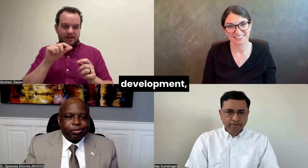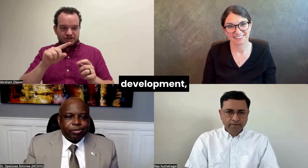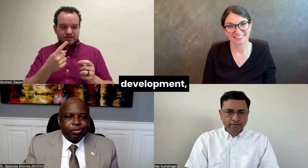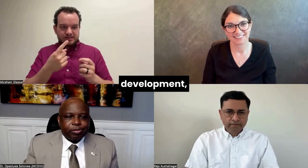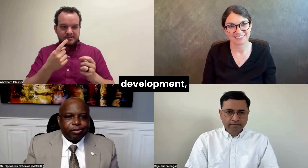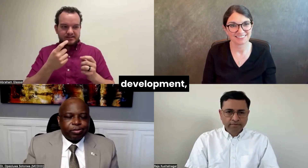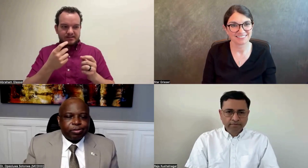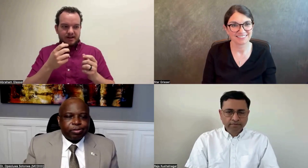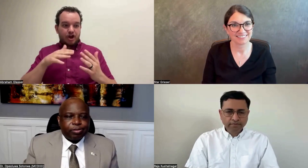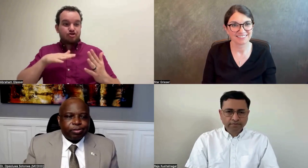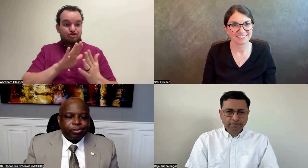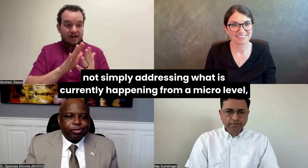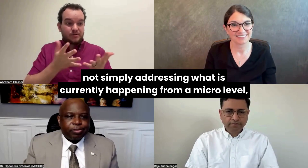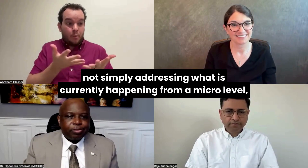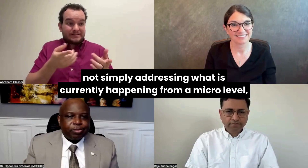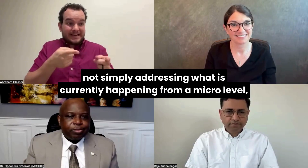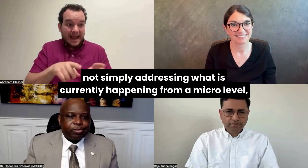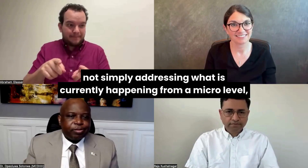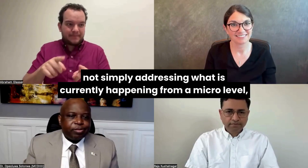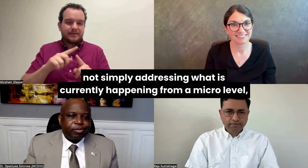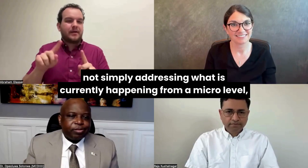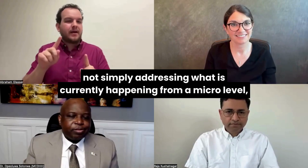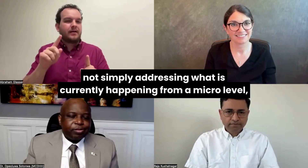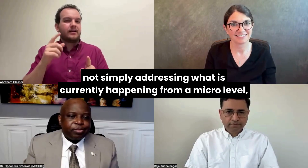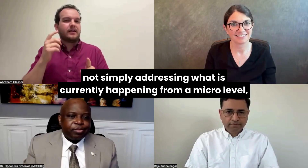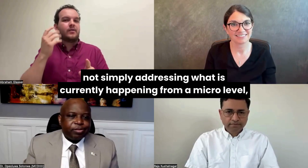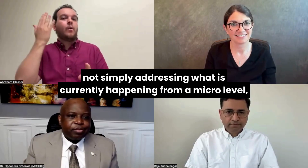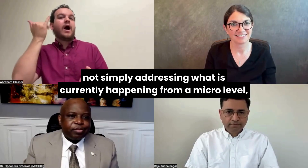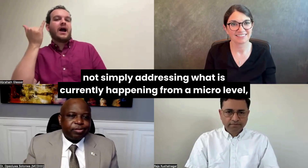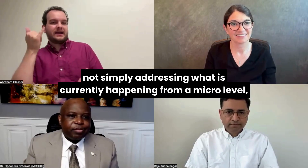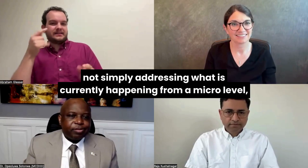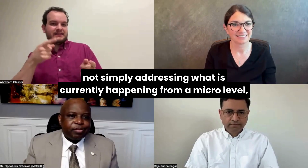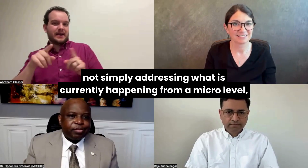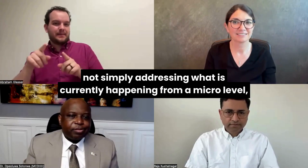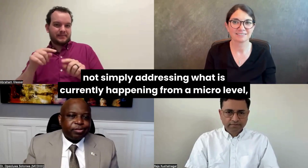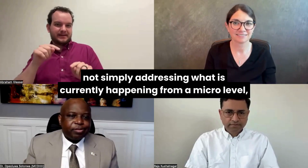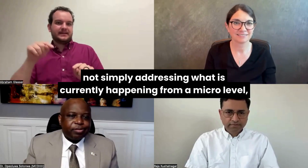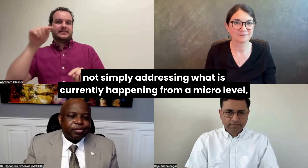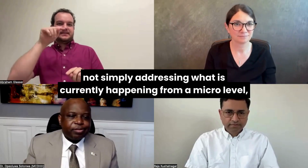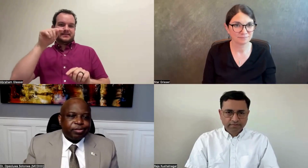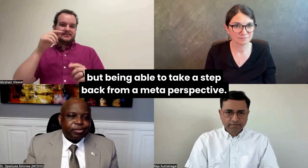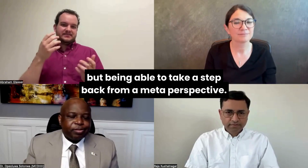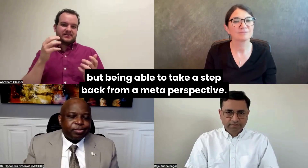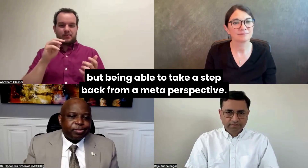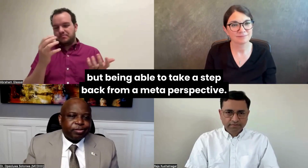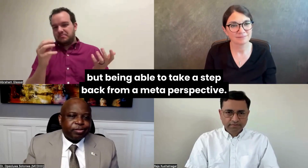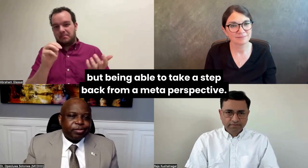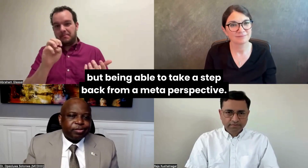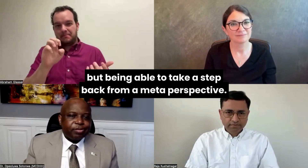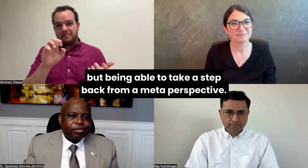not simply addressing what is currently happening from a micro level, but being able to take a step back from a meta perspective.